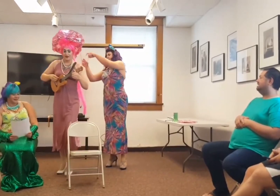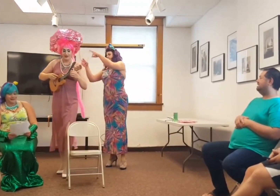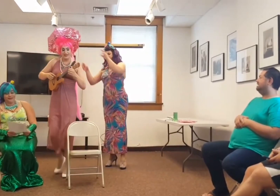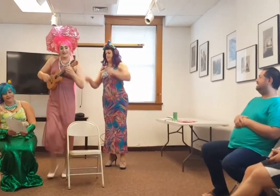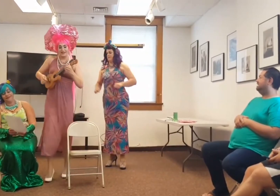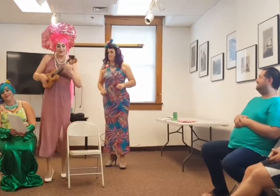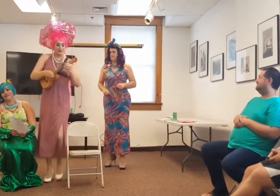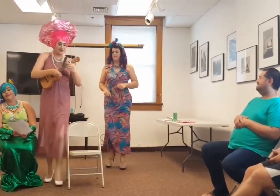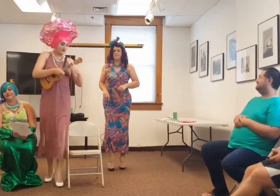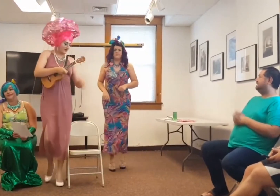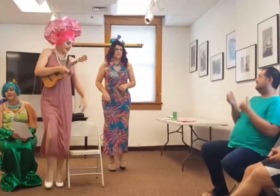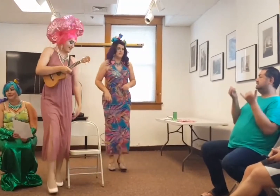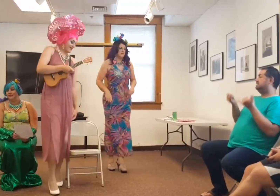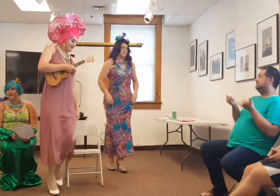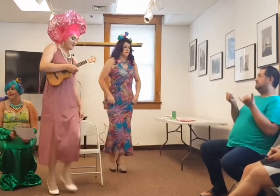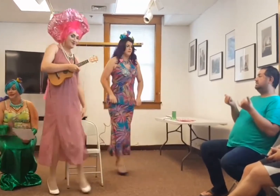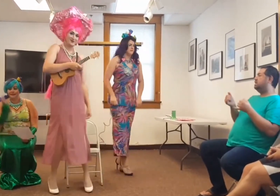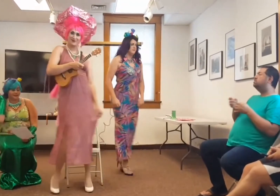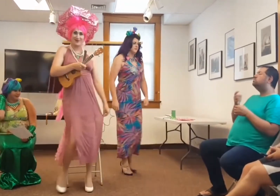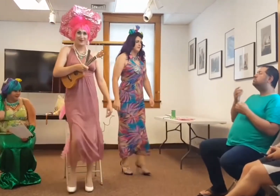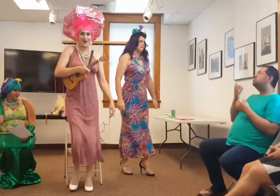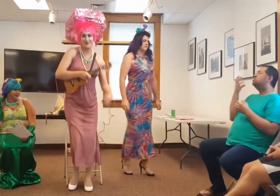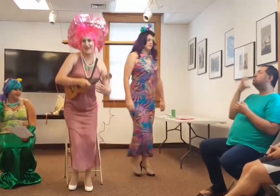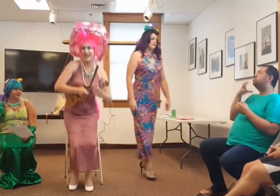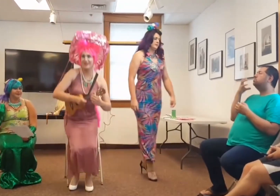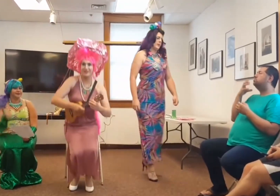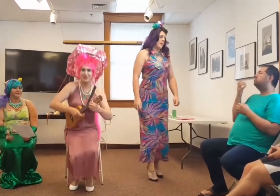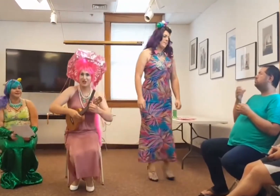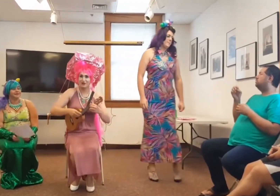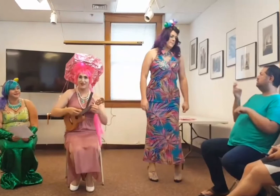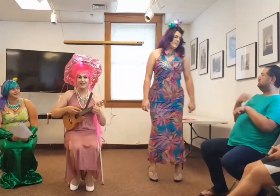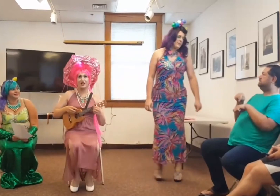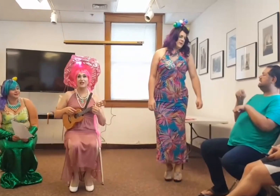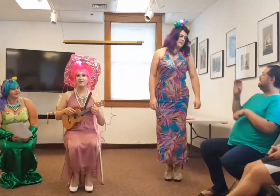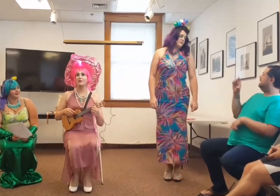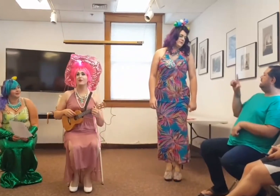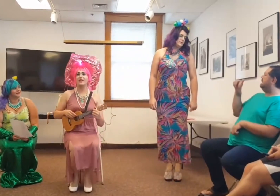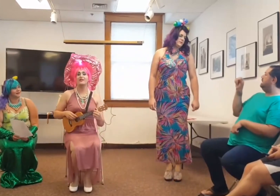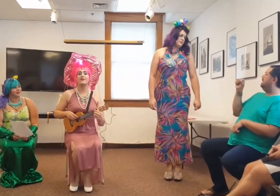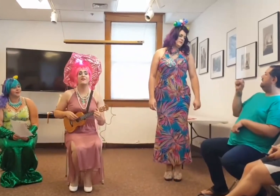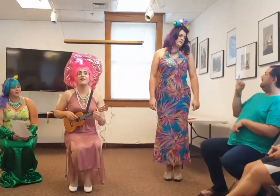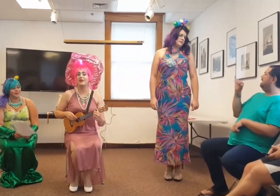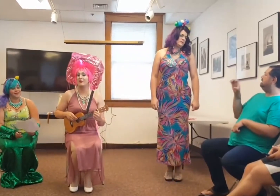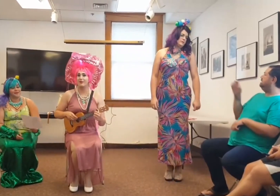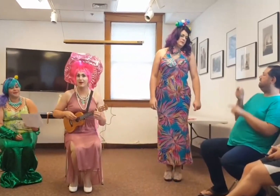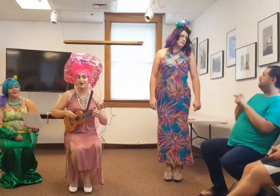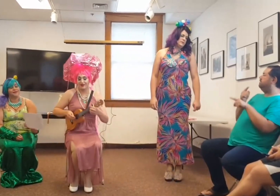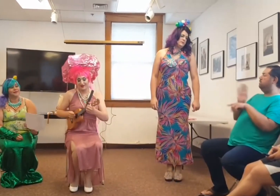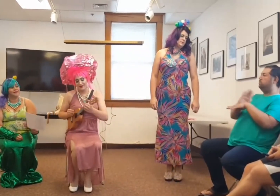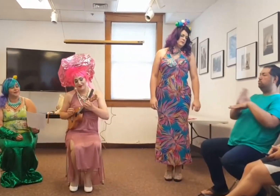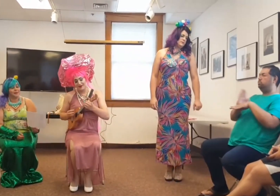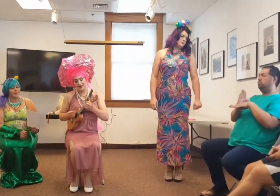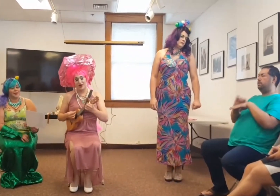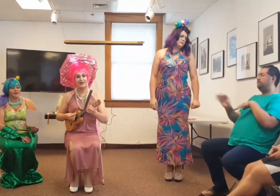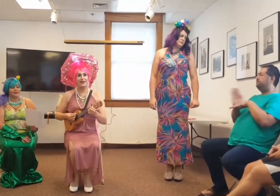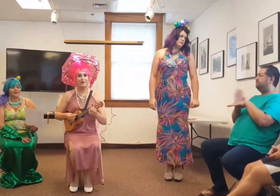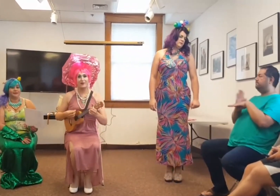This is a wonderful classic from a television show. It's a movie. It's a film called The Little Mermaid.